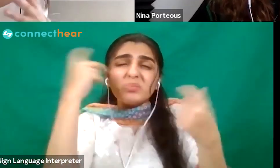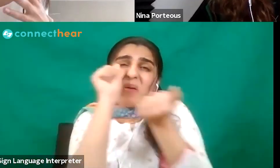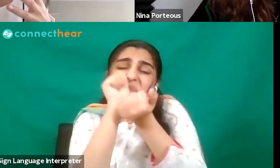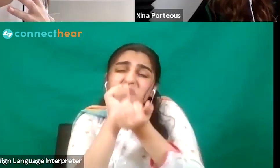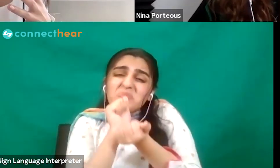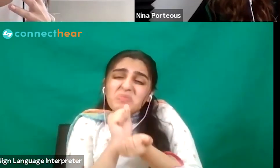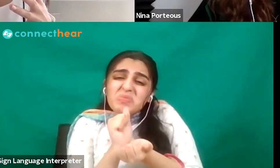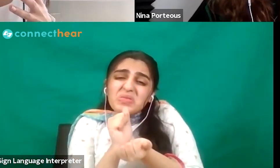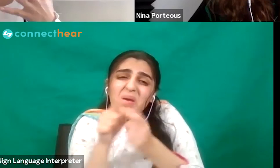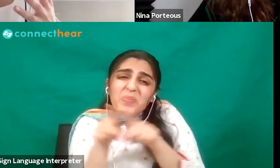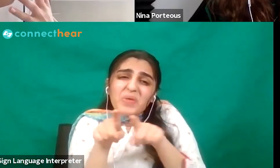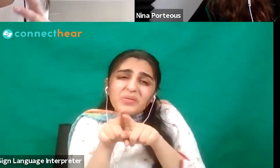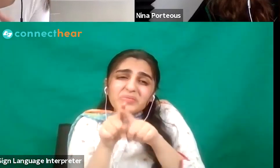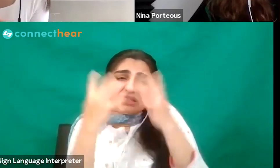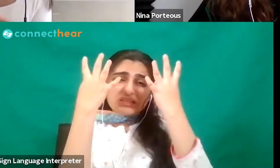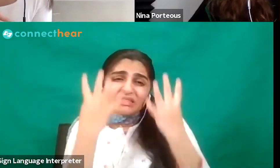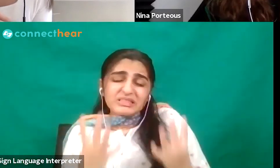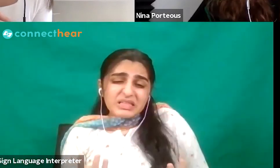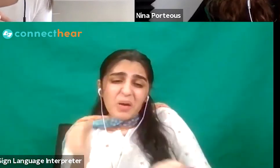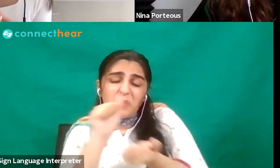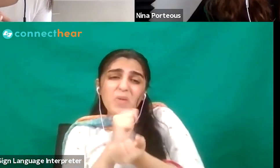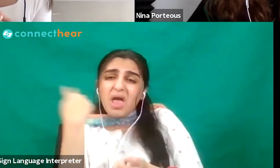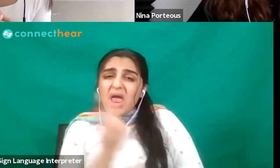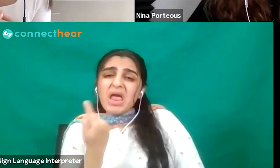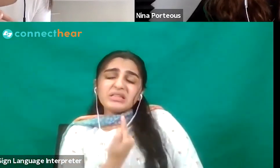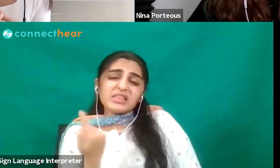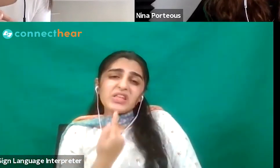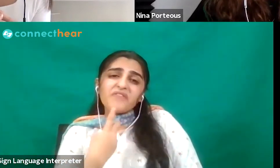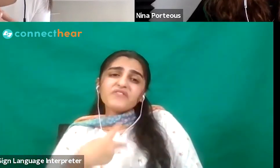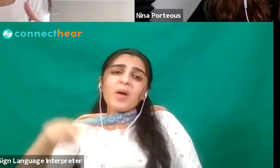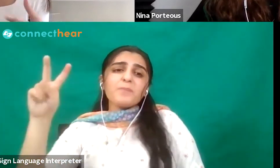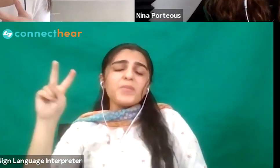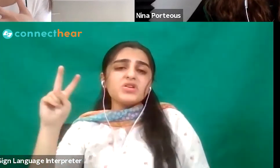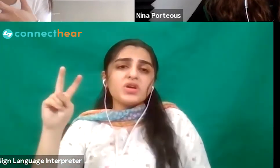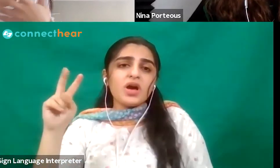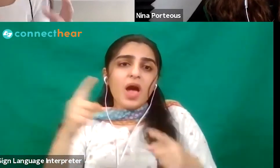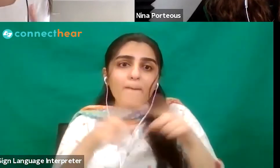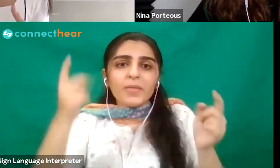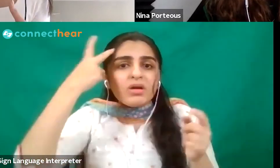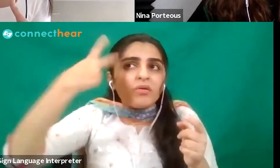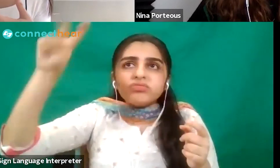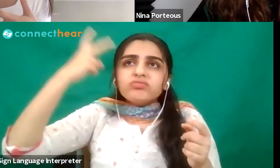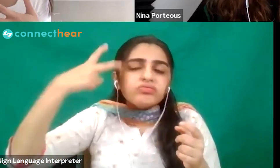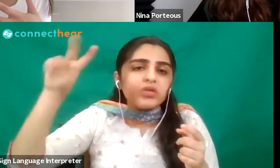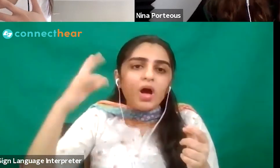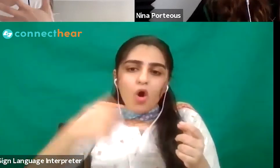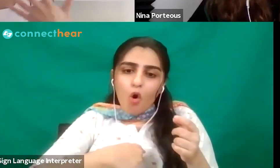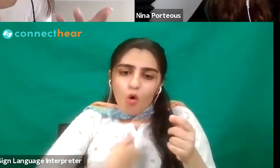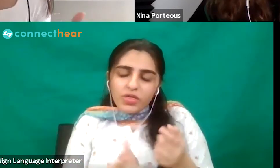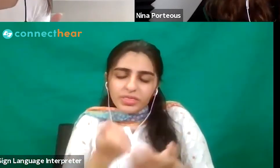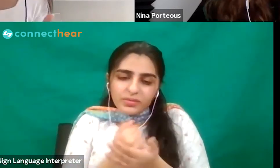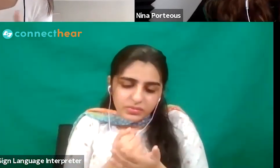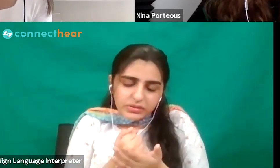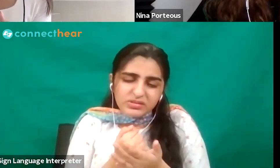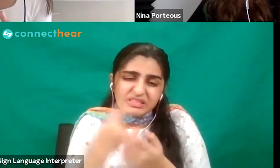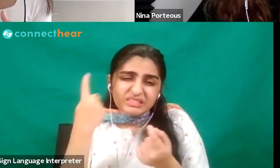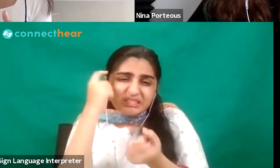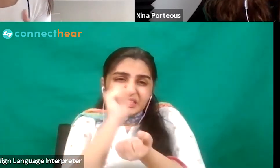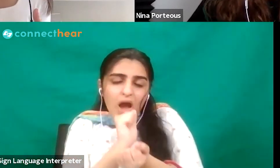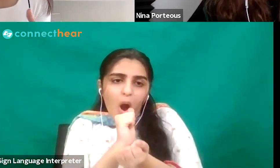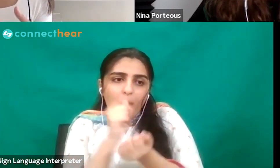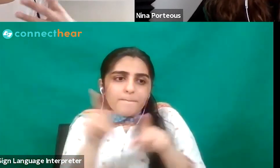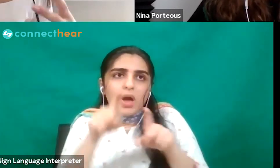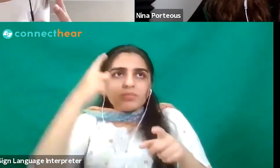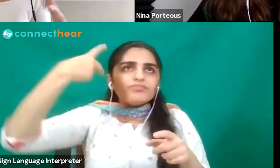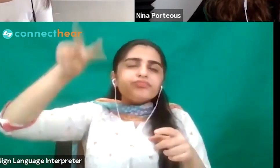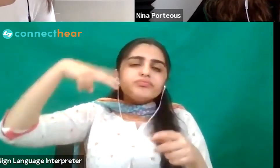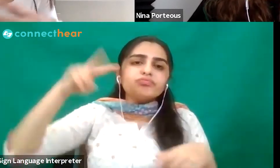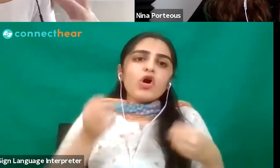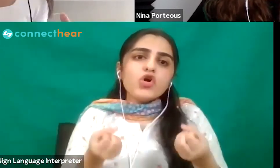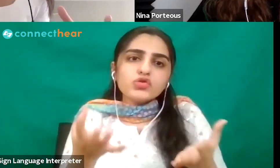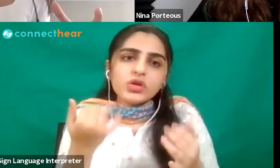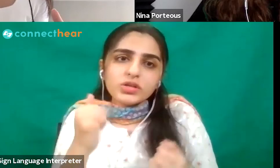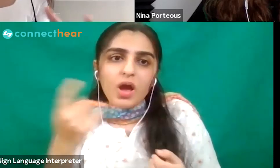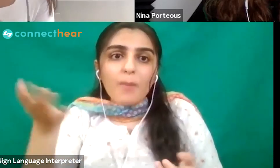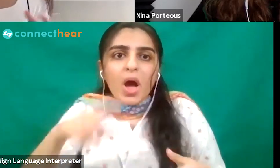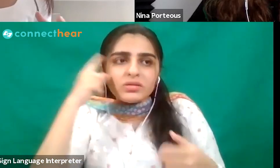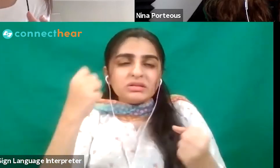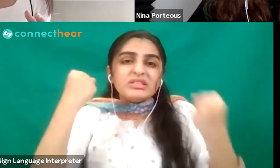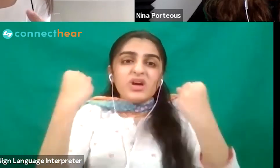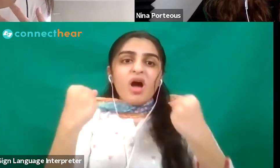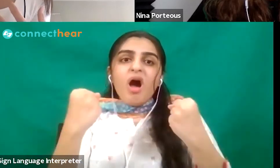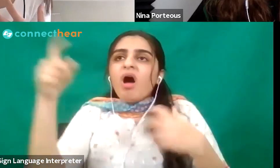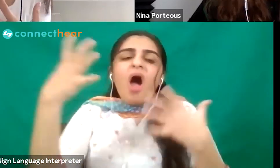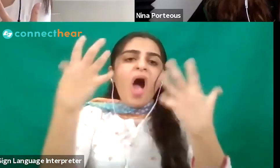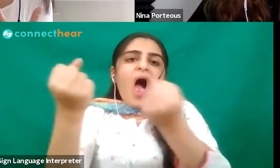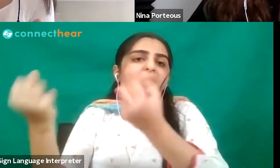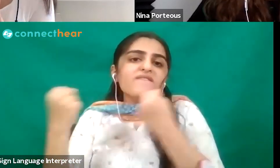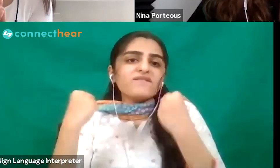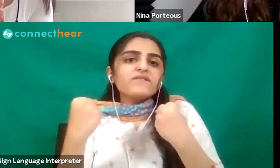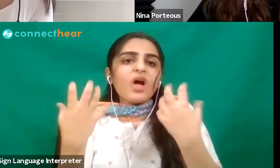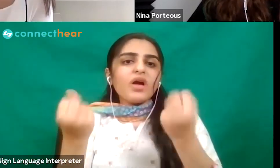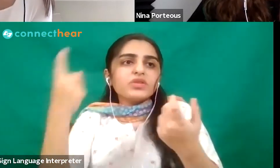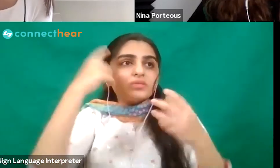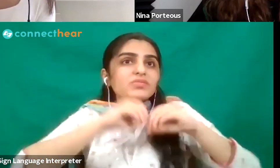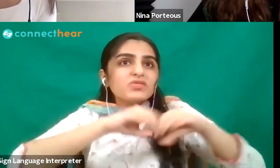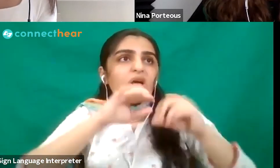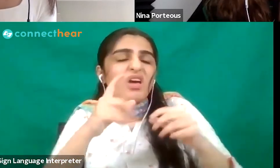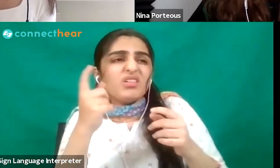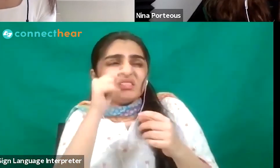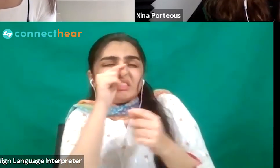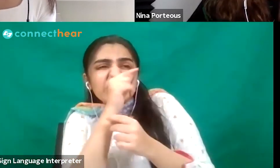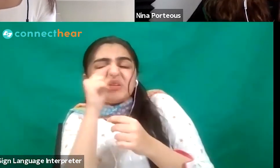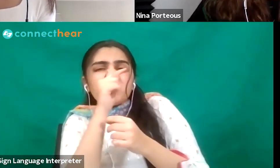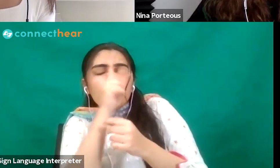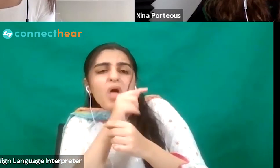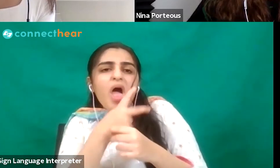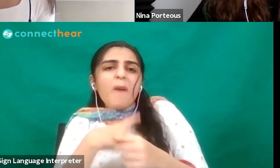And I had that like growing up my as it always be, like, it is very purse but like my is it always be dry and then they gave me, empty allergenic molds and then they got allergies to that so it's just been a journey of just, just saying just like this